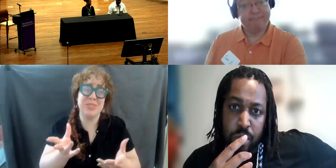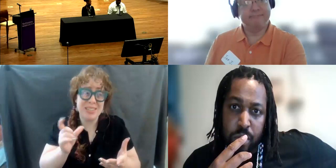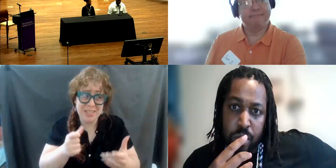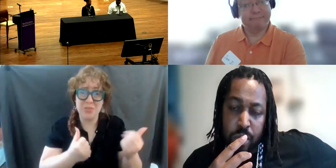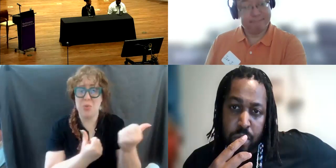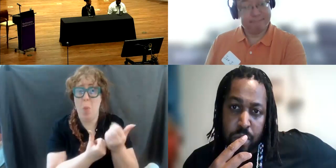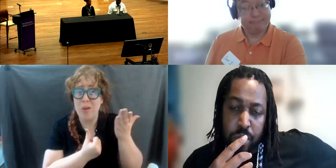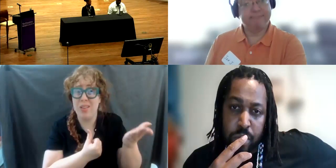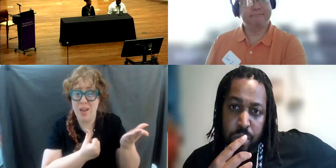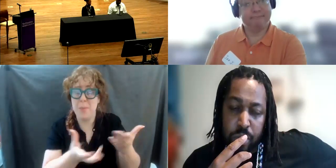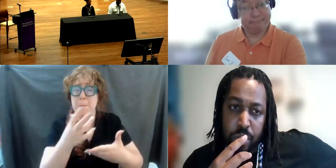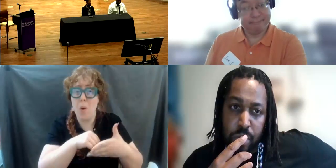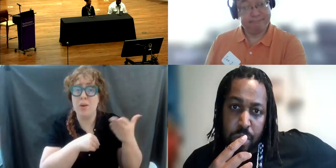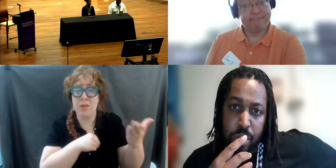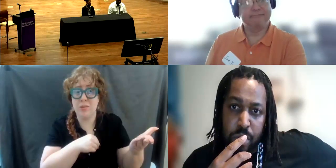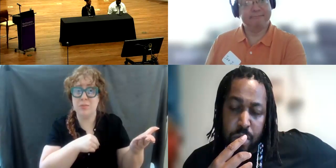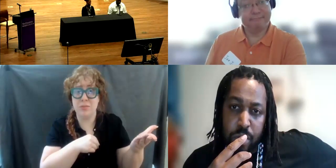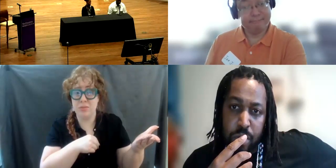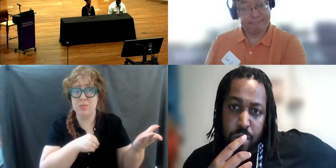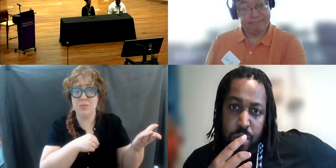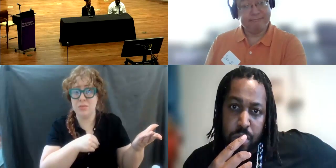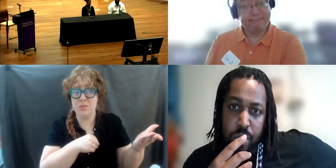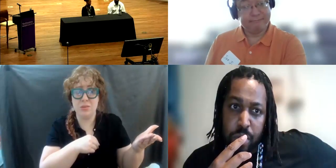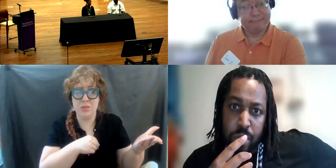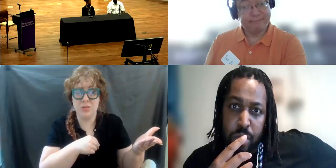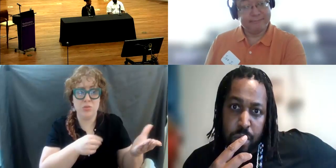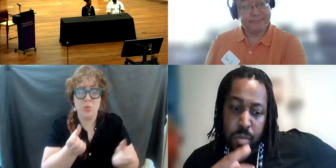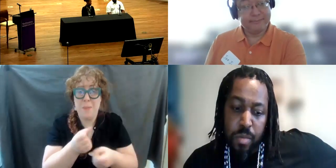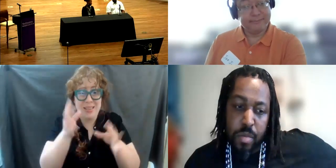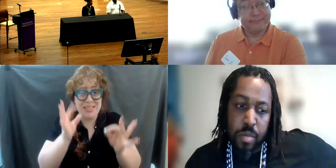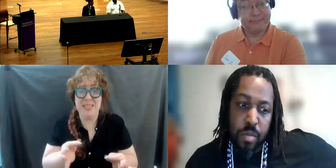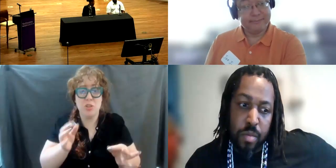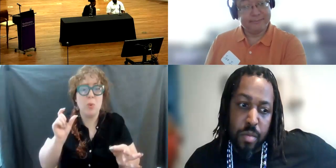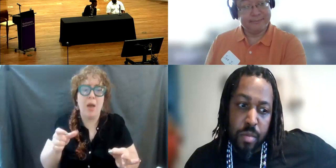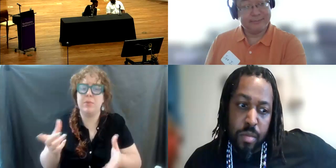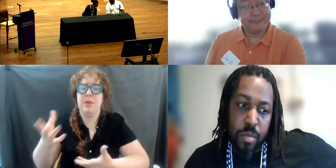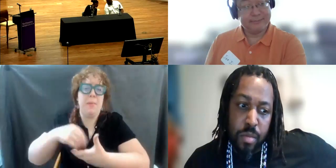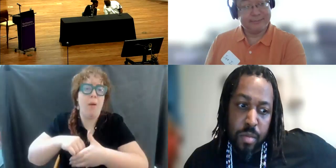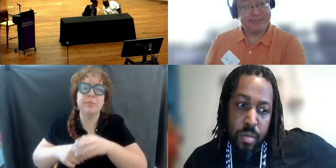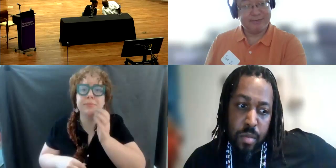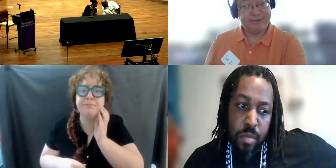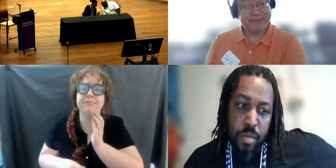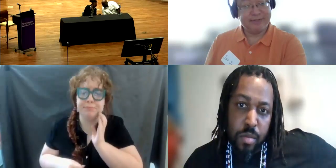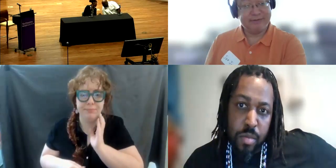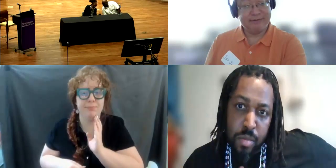We need be a part of, you know, making the decisions. Absolutely. Thank you.